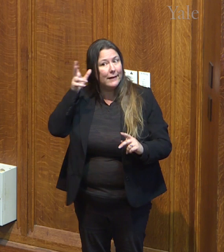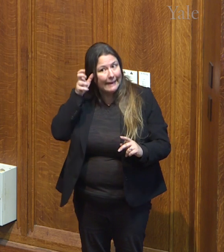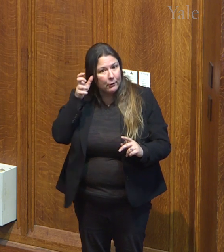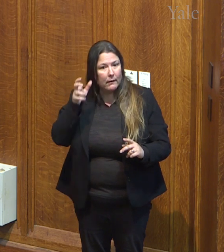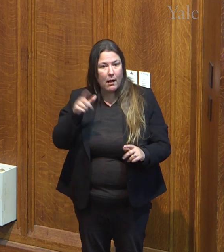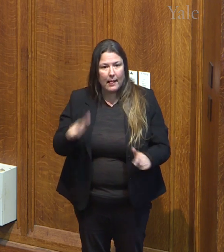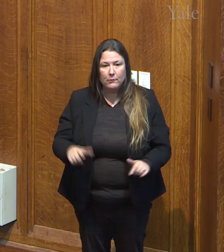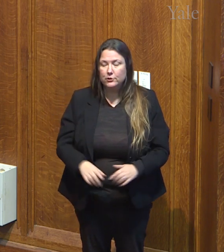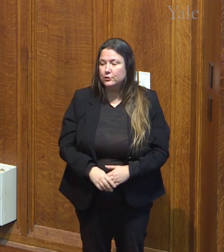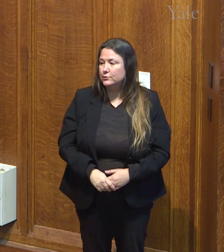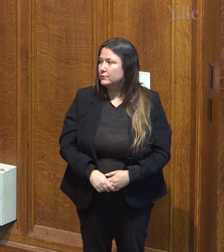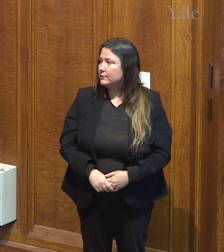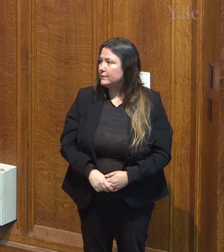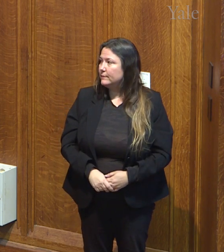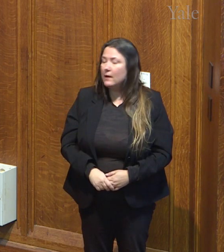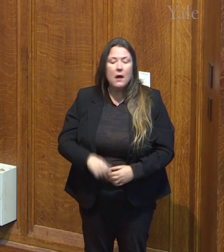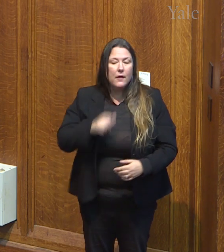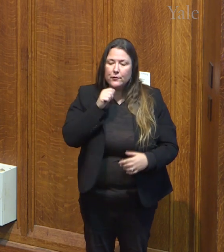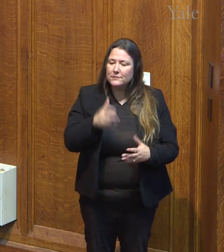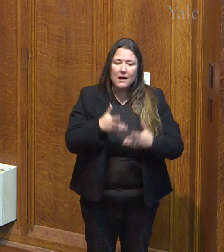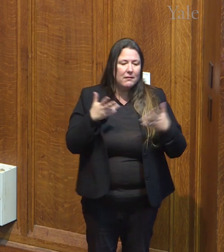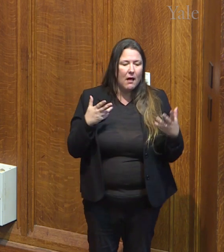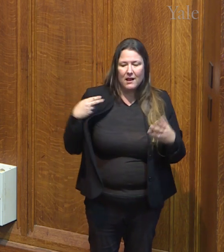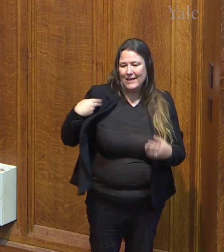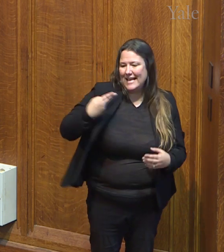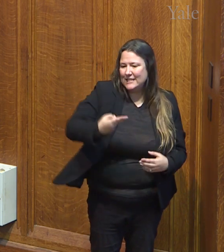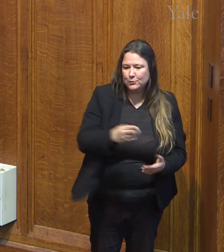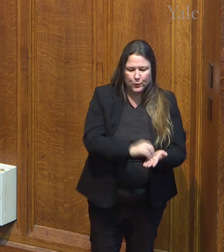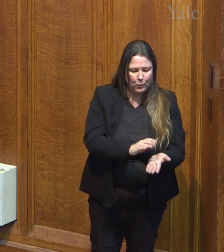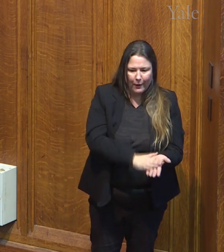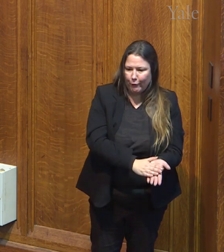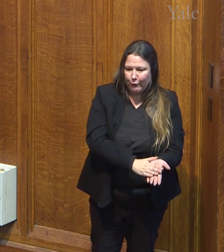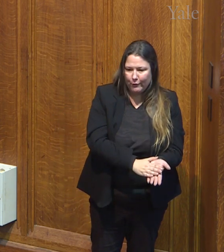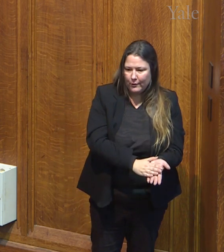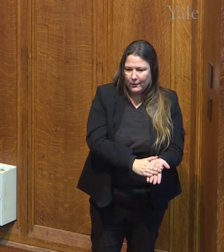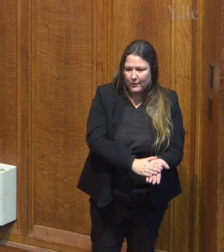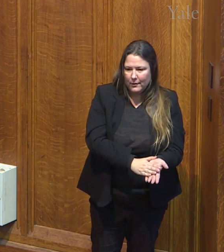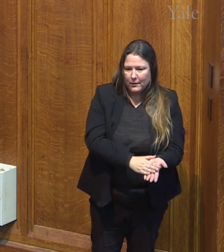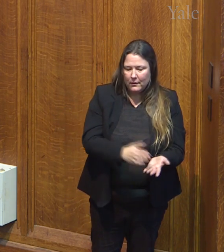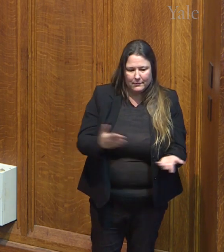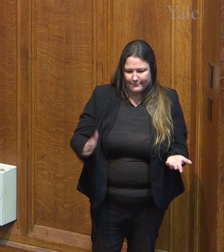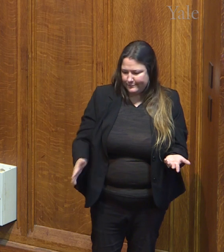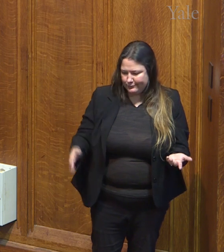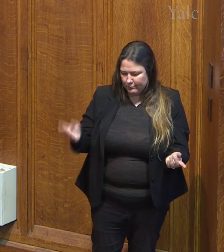There is little historical record of the Deaf or their languages before the 16th century,